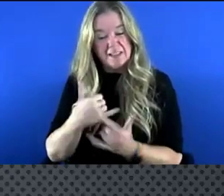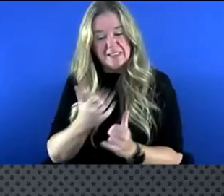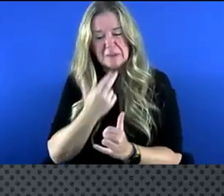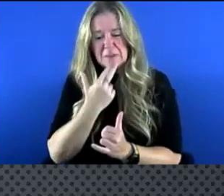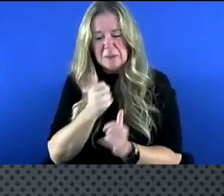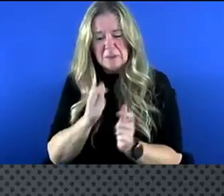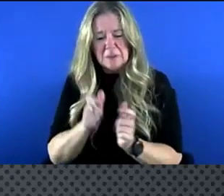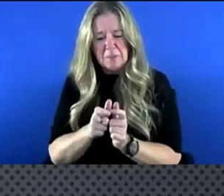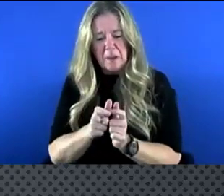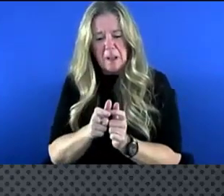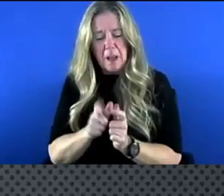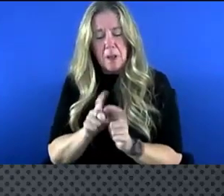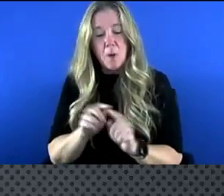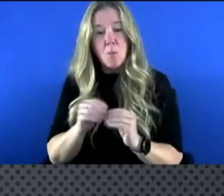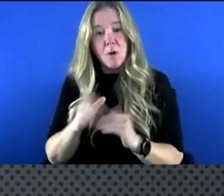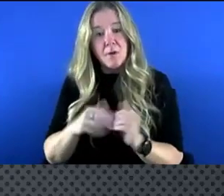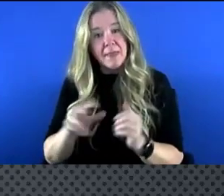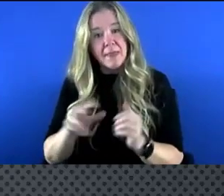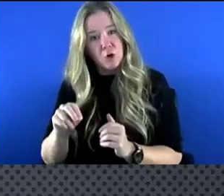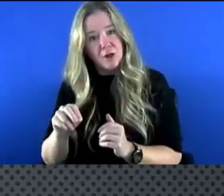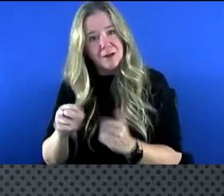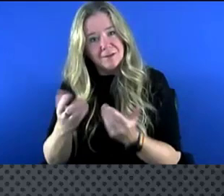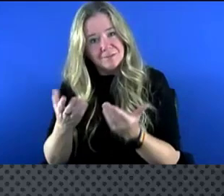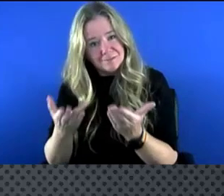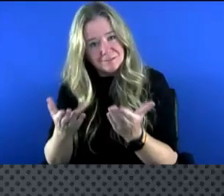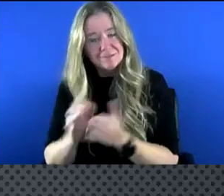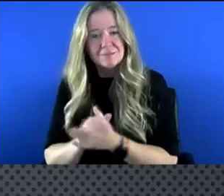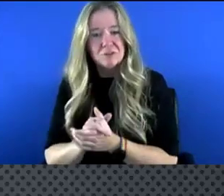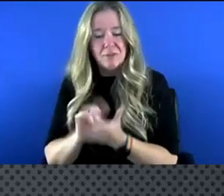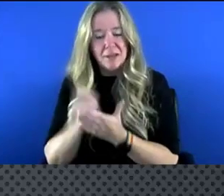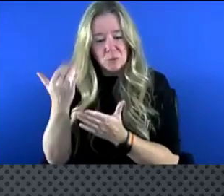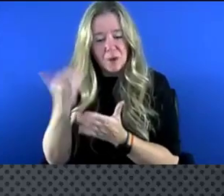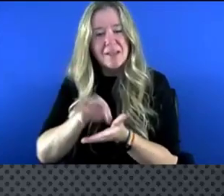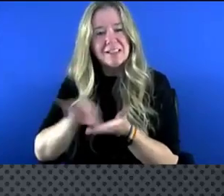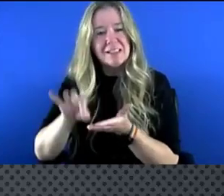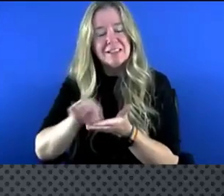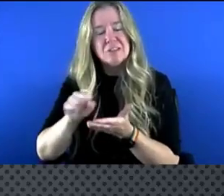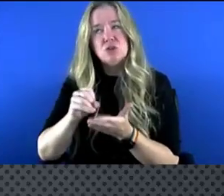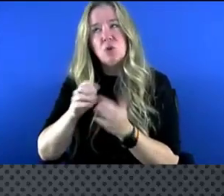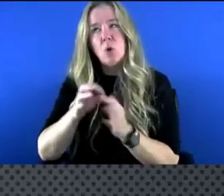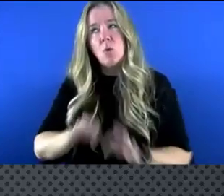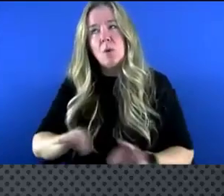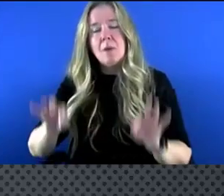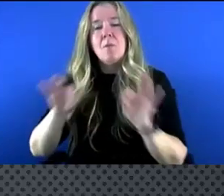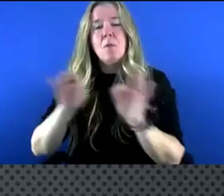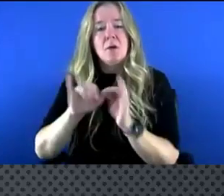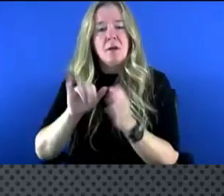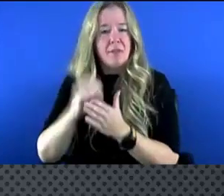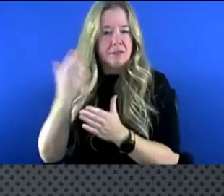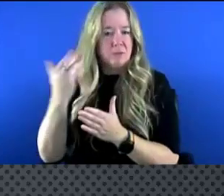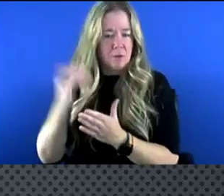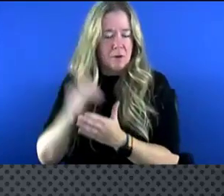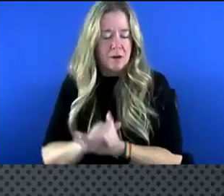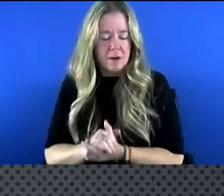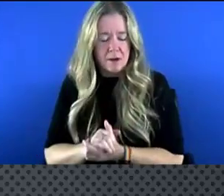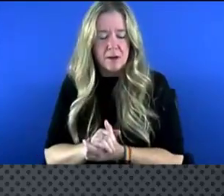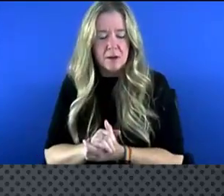But it's way more than 30. And so that's why that census is important. And on this slide here,